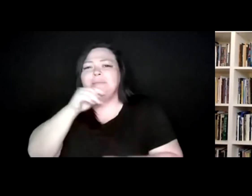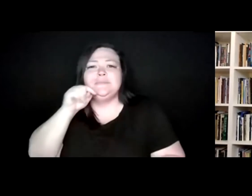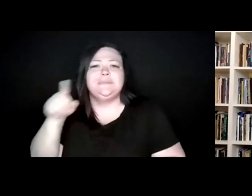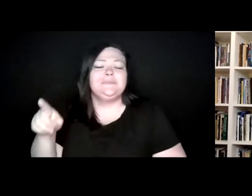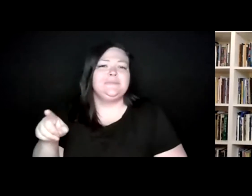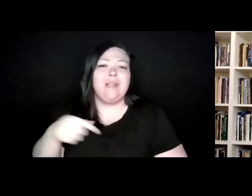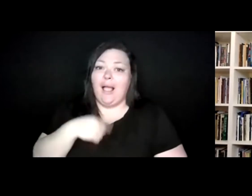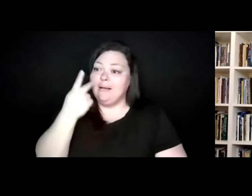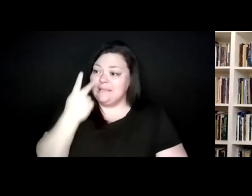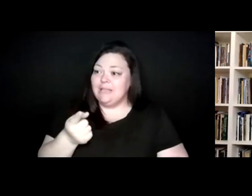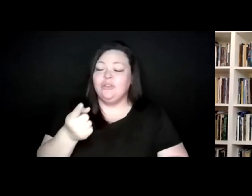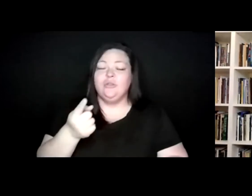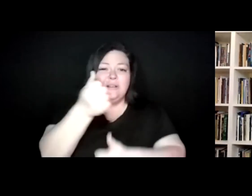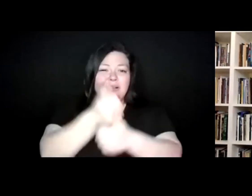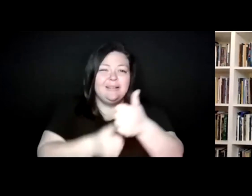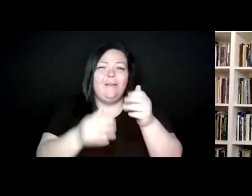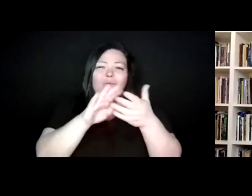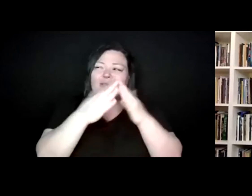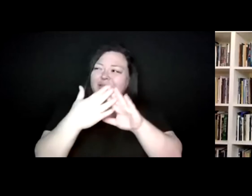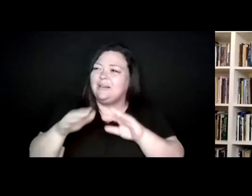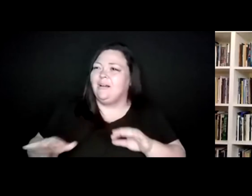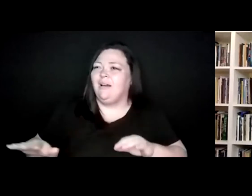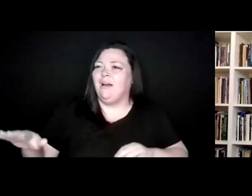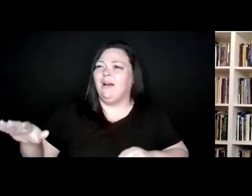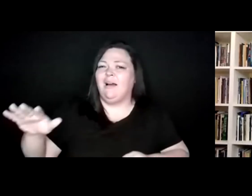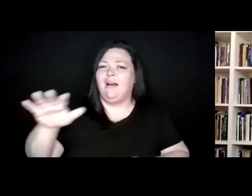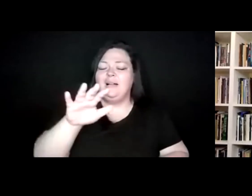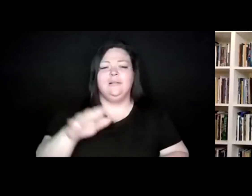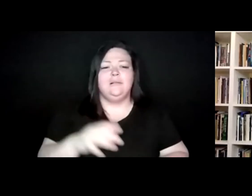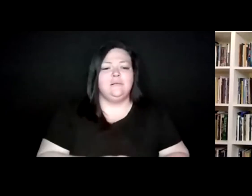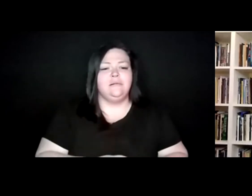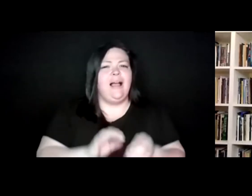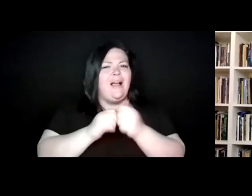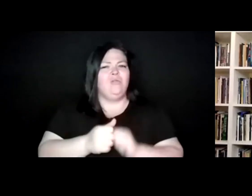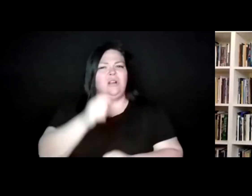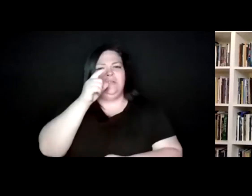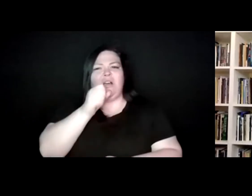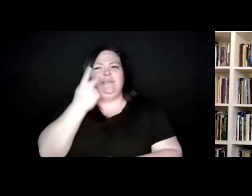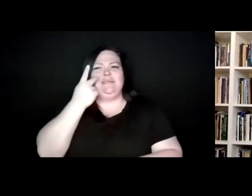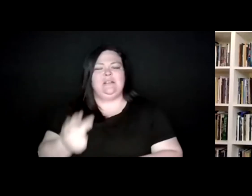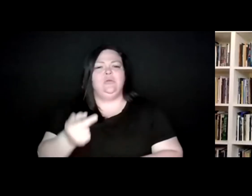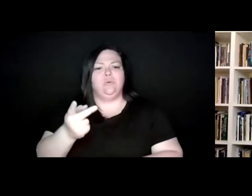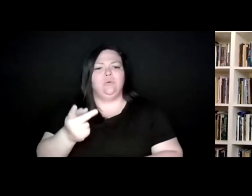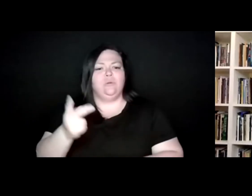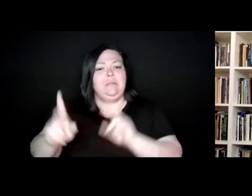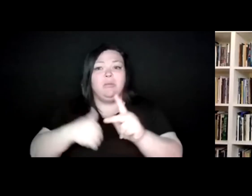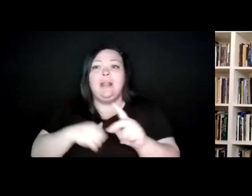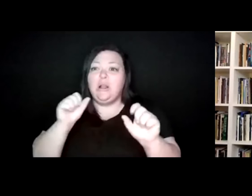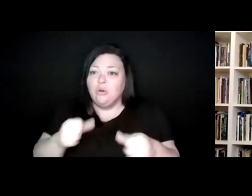you/ in every part of the city I trespass through./ How could I not, you, the ones/ I could love, you, the yous,/